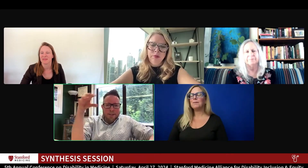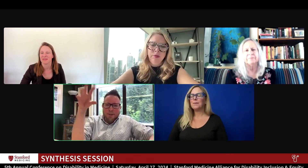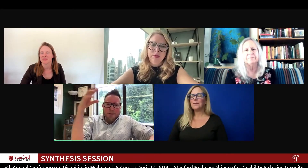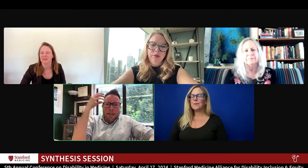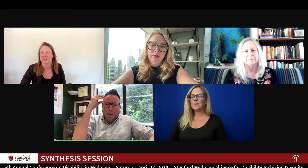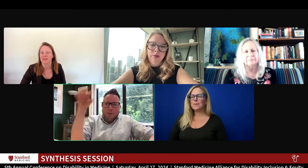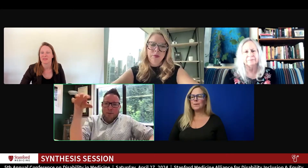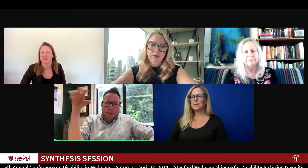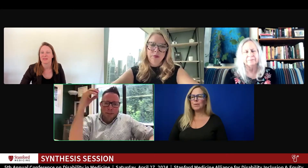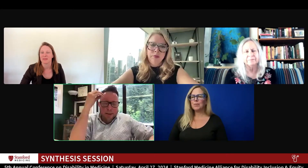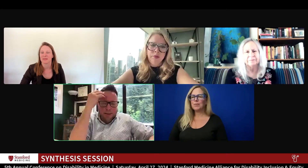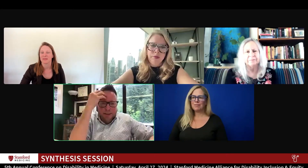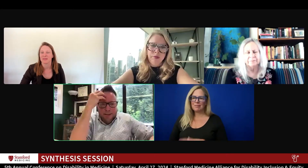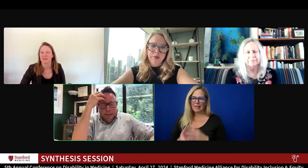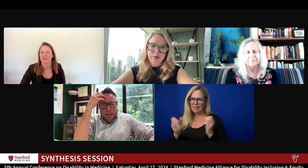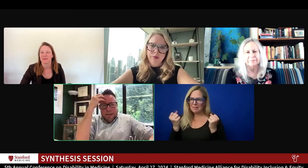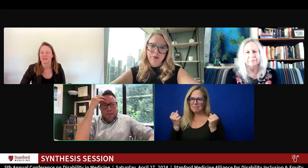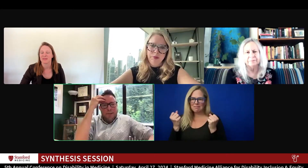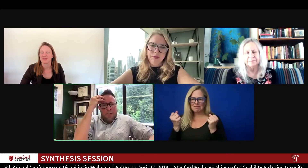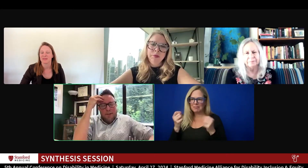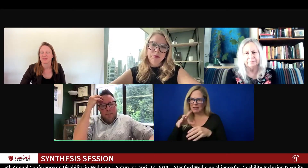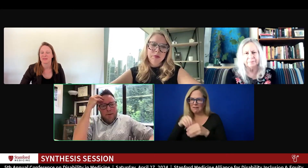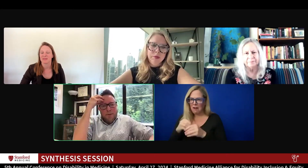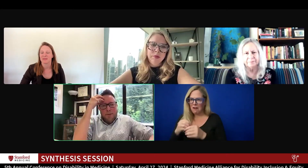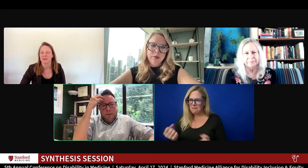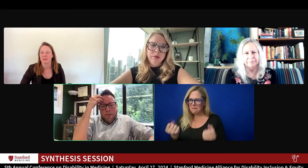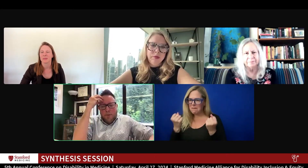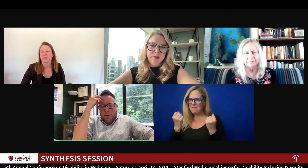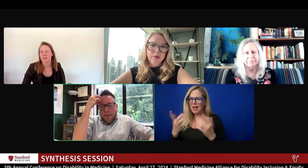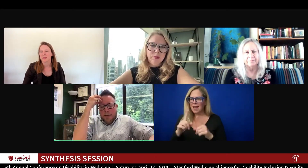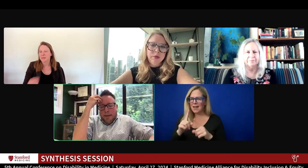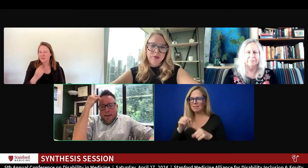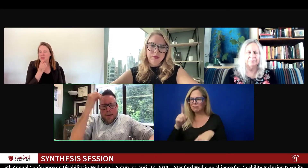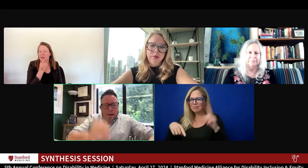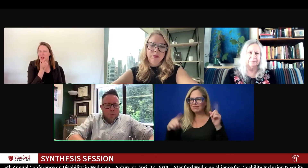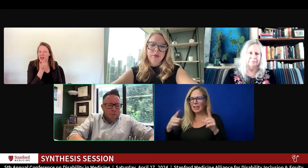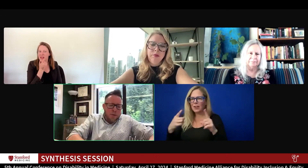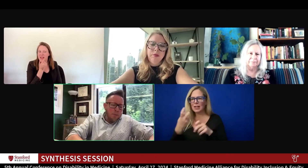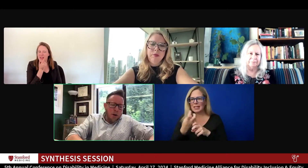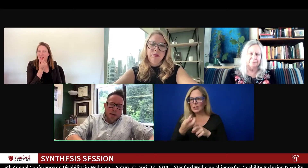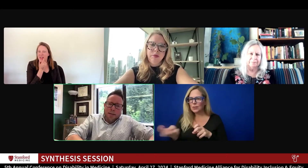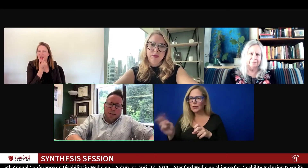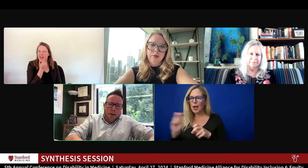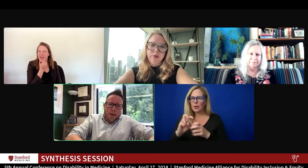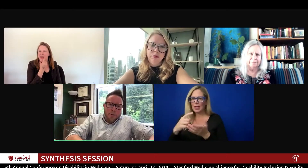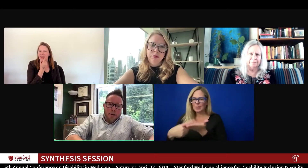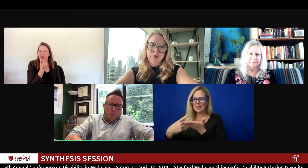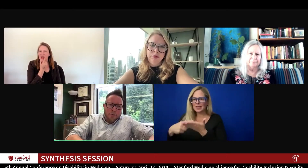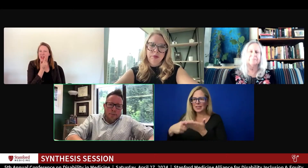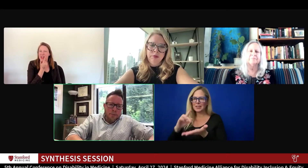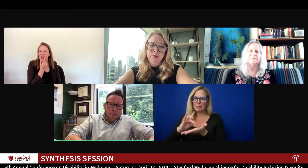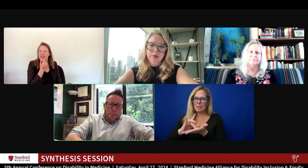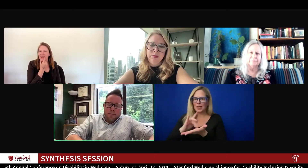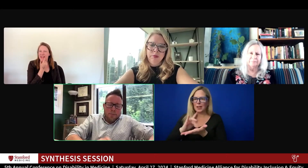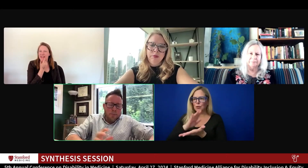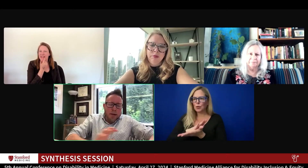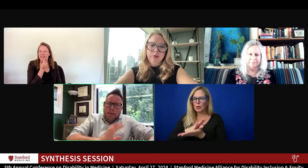these roundtable type things in different medical schools, have been brought in to talk about my